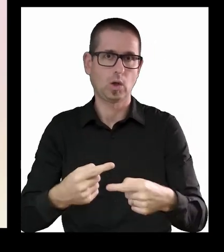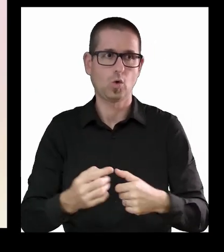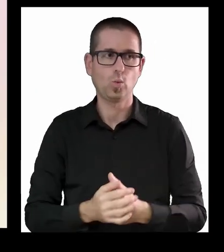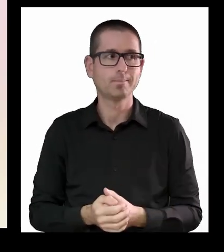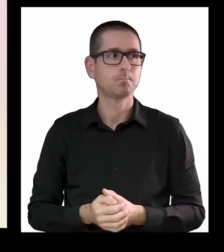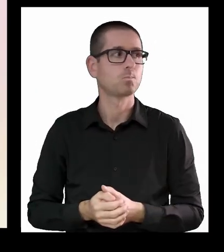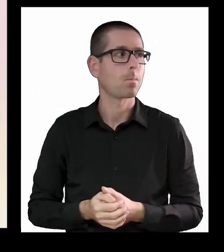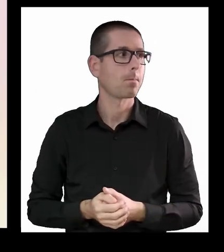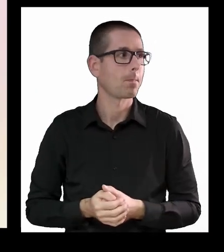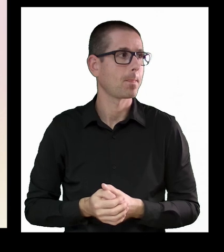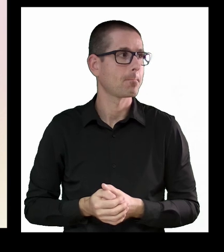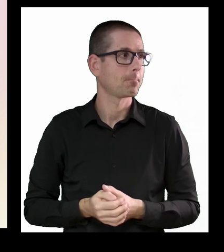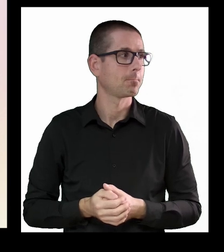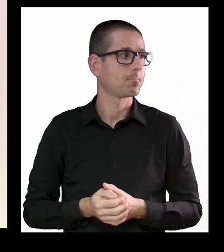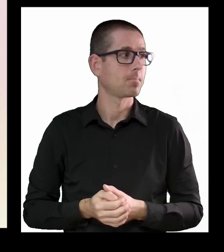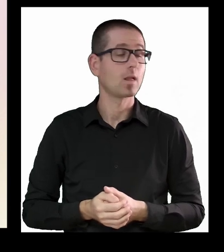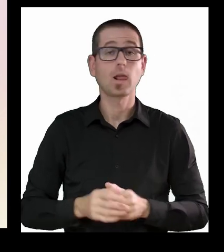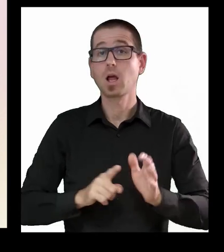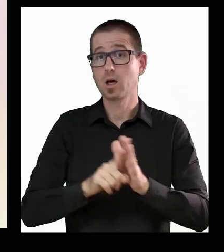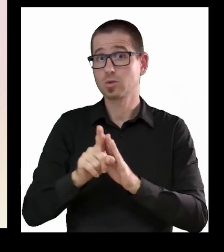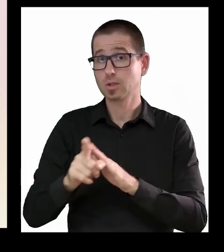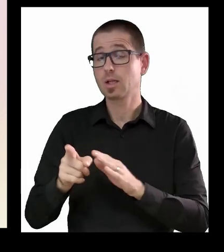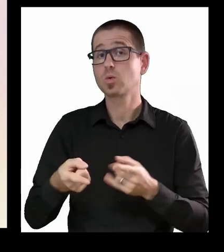So the results how it is look